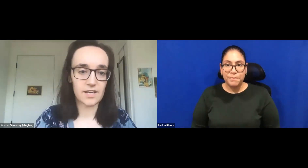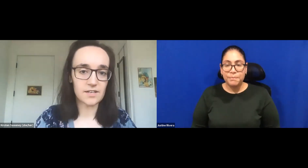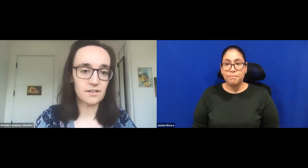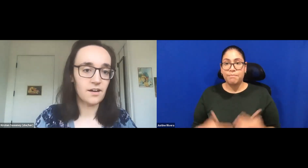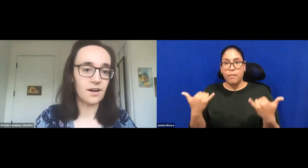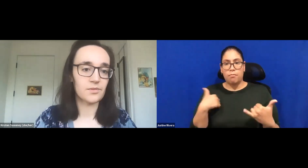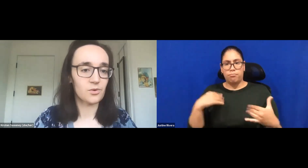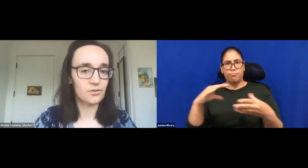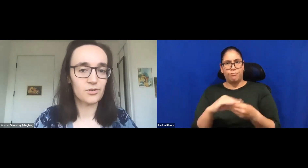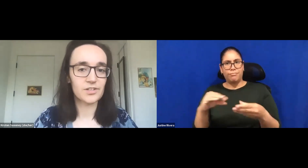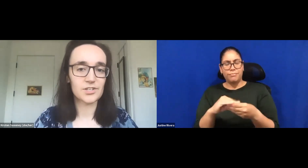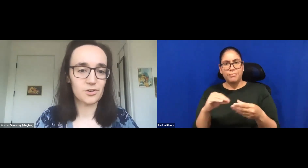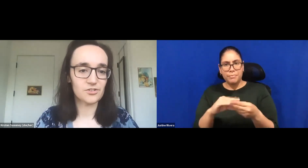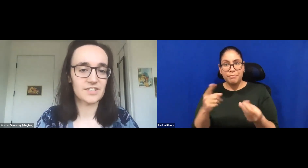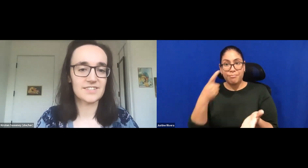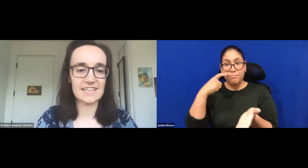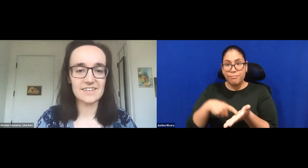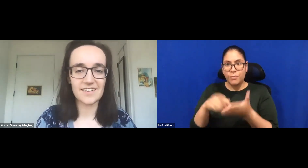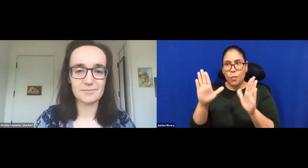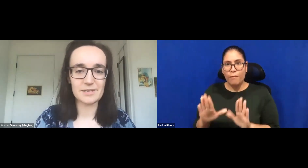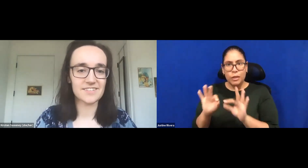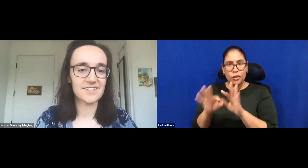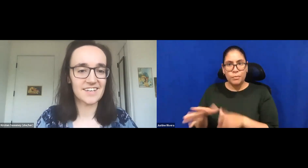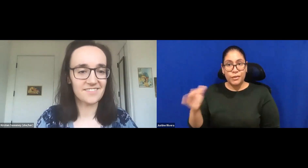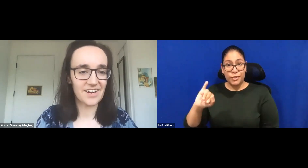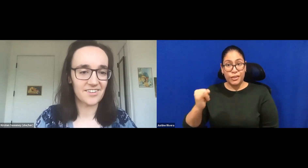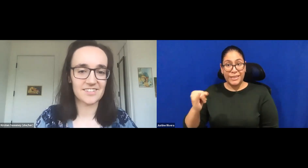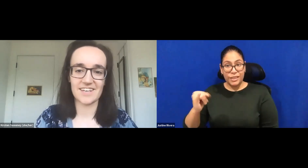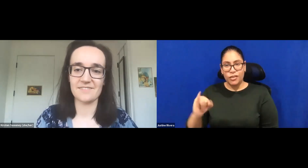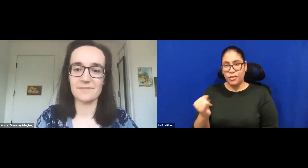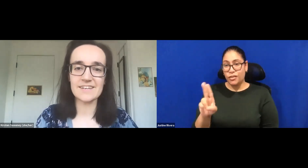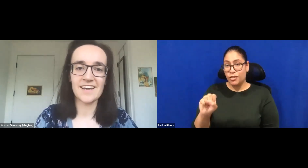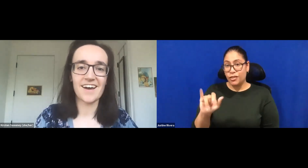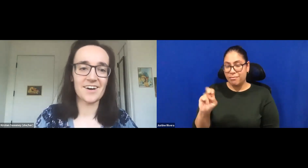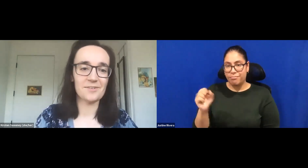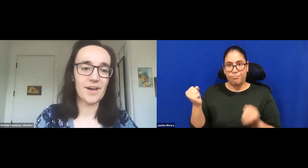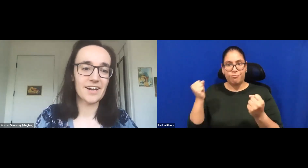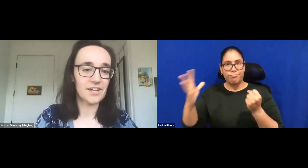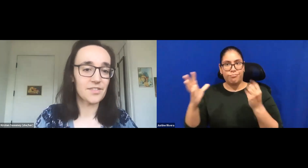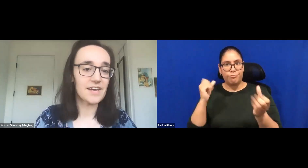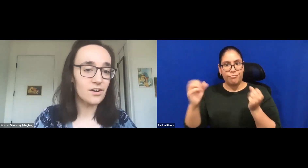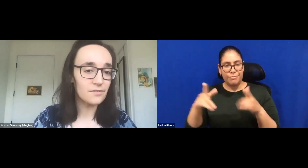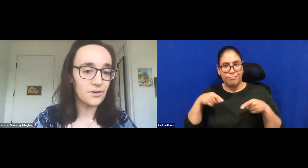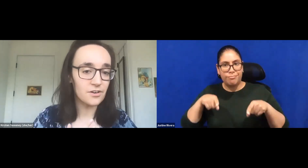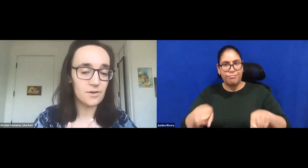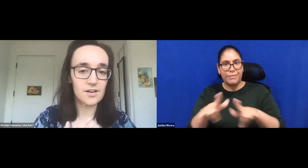talking, the wonderful interpreter Justine has been signing right alongside me. And I want to thank her for her